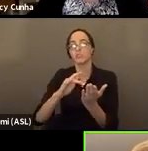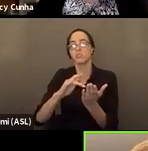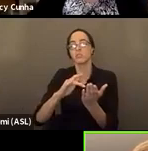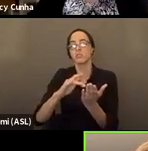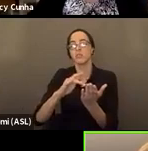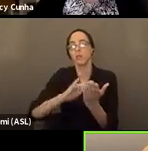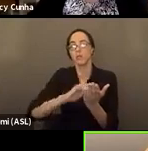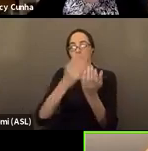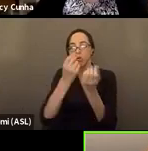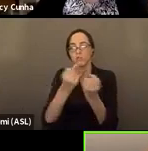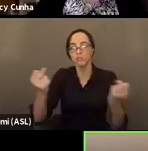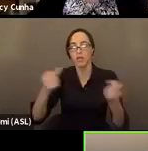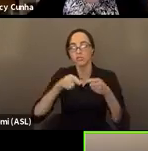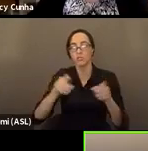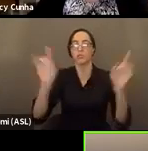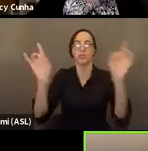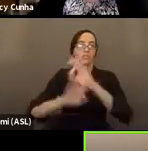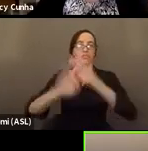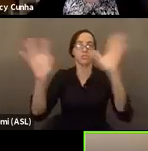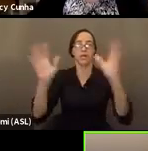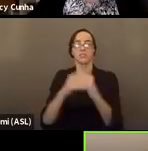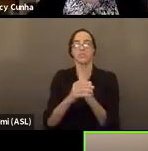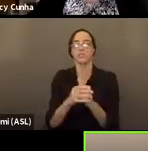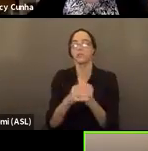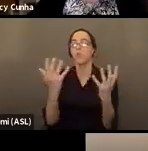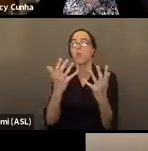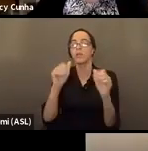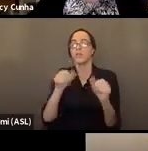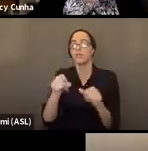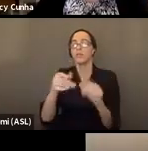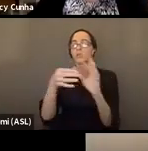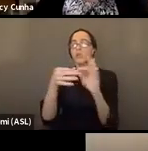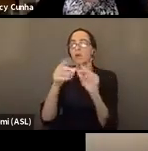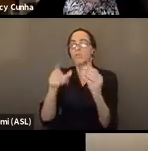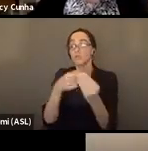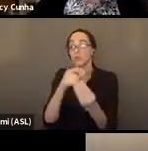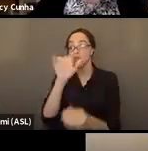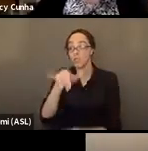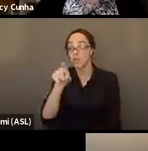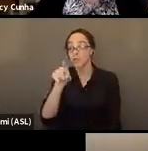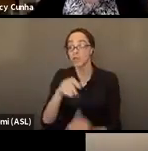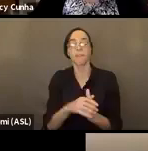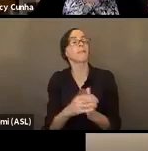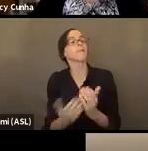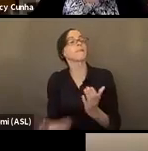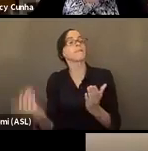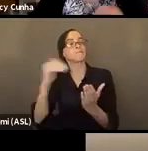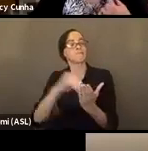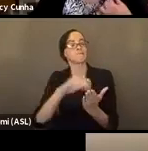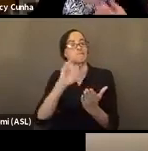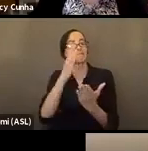what can you say about that well you know again it's part of that you know personal plan making